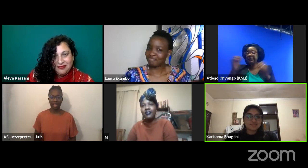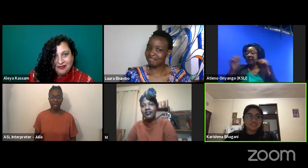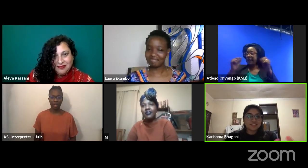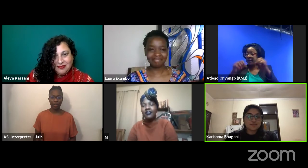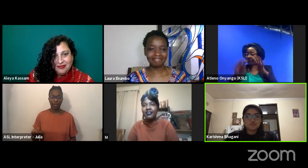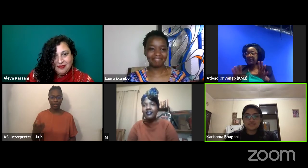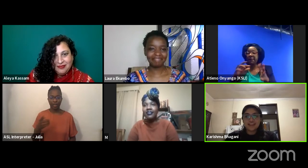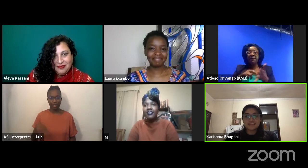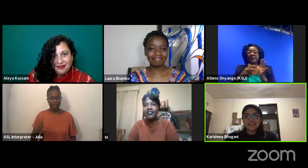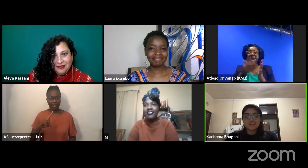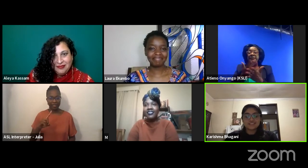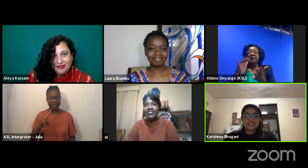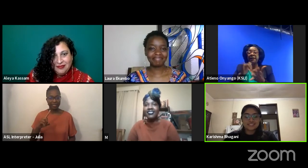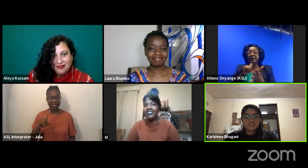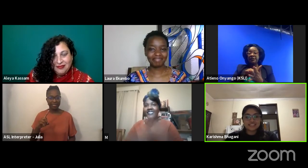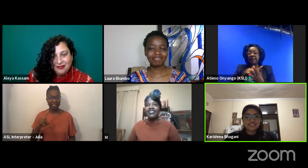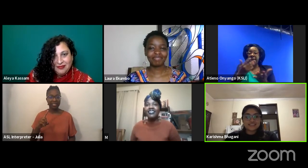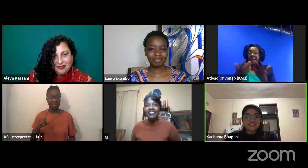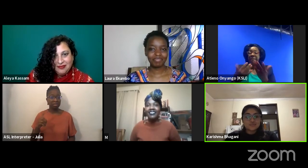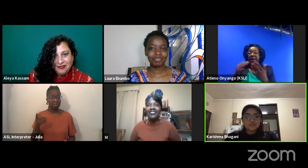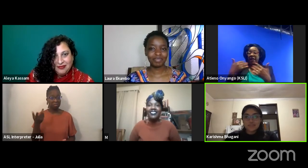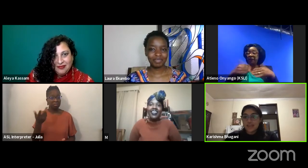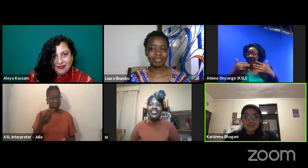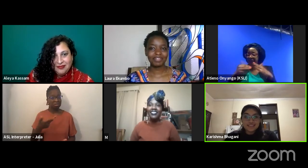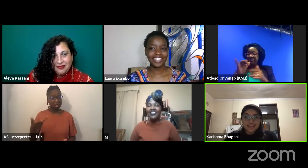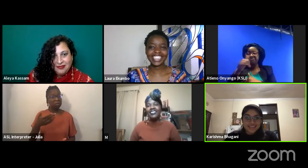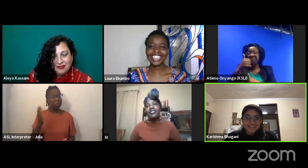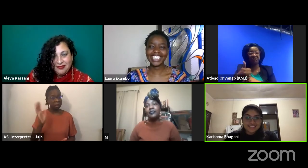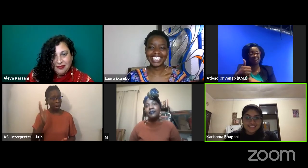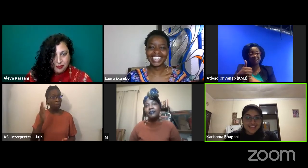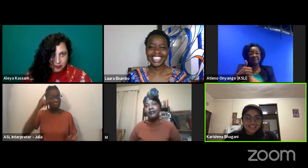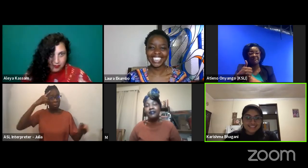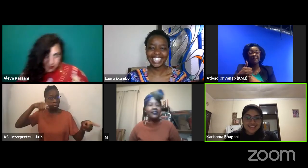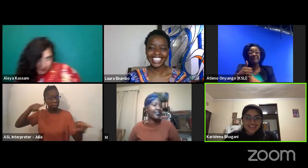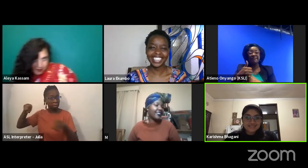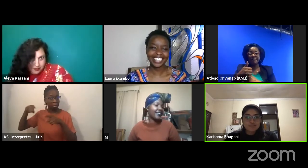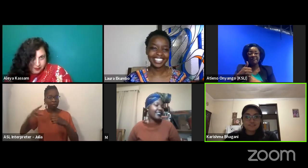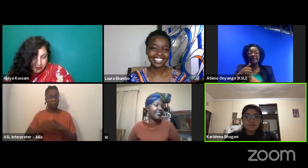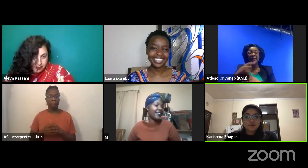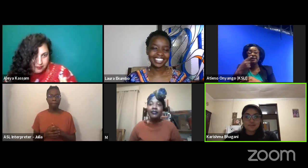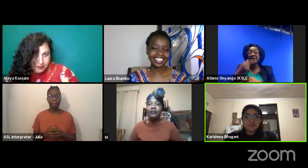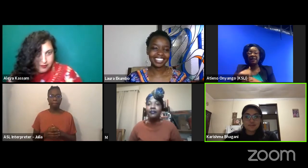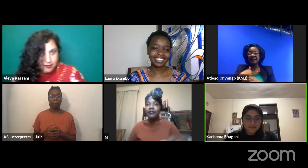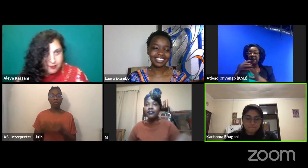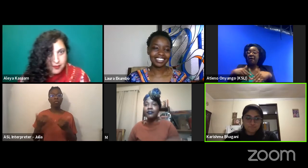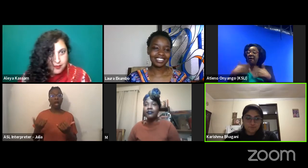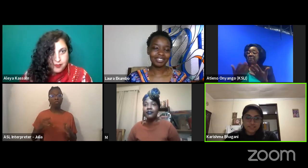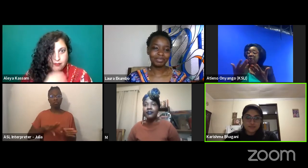something that you see eye to eye on so that's great. So then in that case tell us about Field Marshal Muthoni wa Kirima